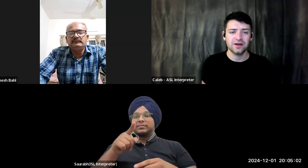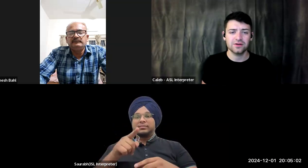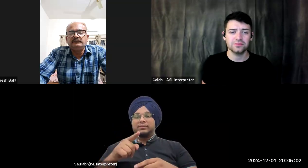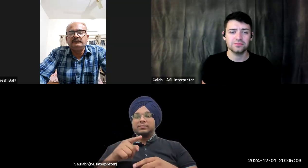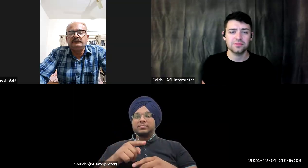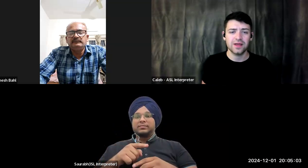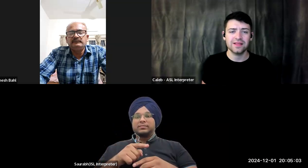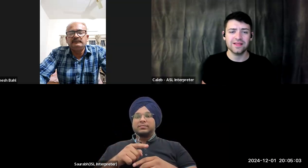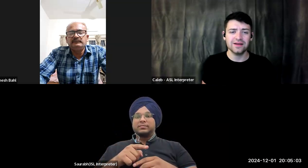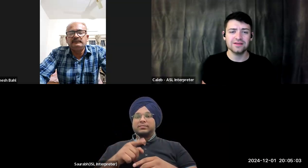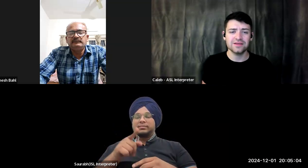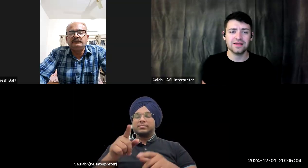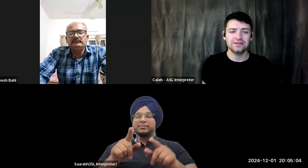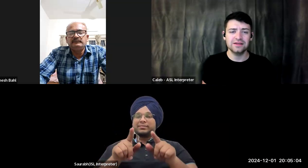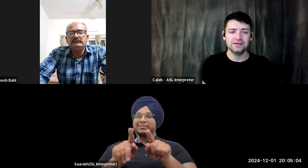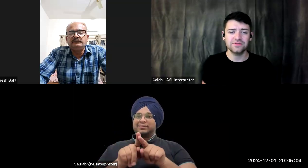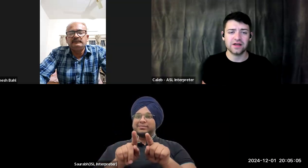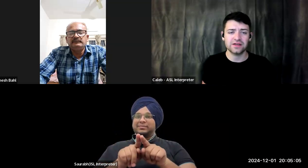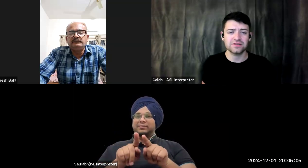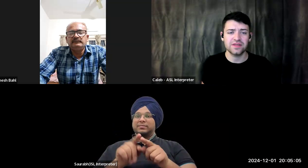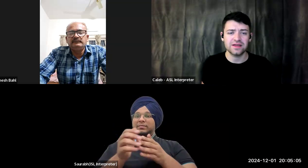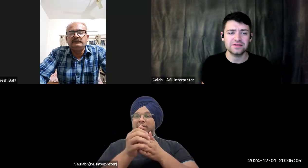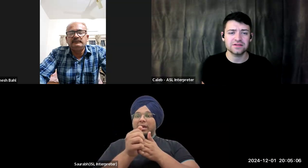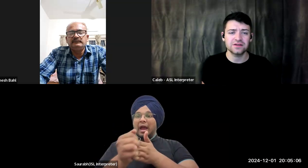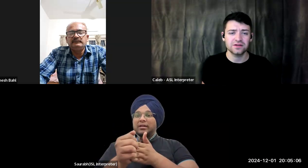And that is a leading device